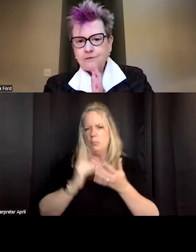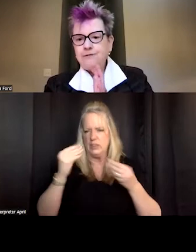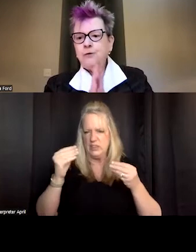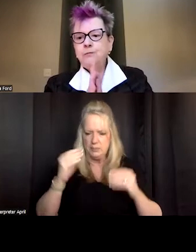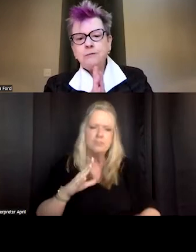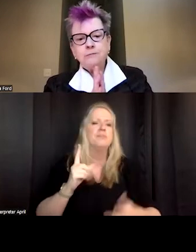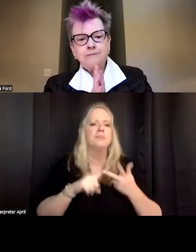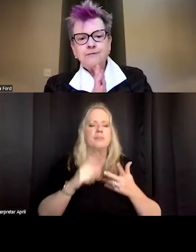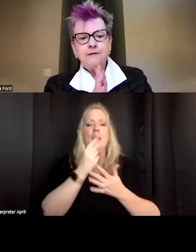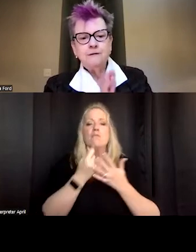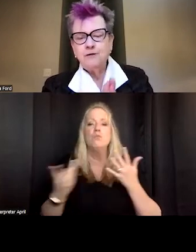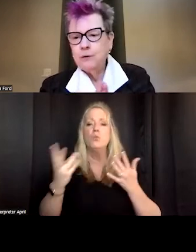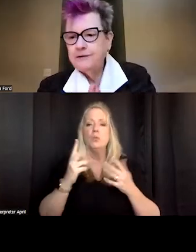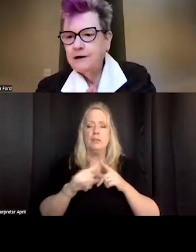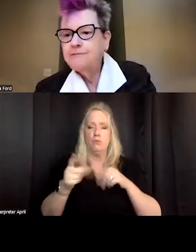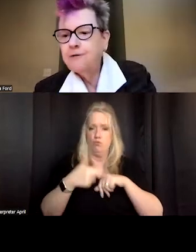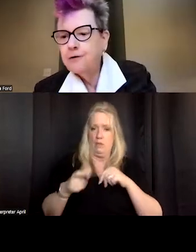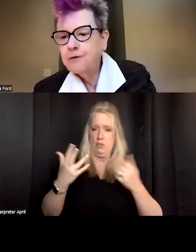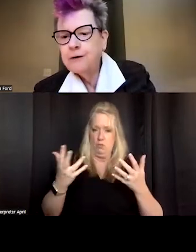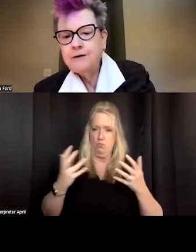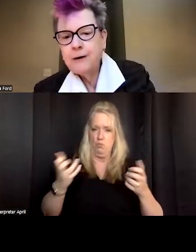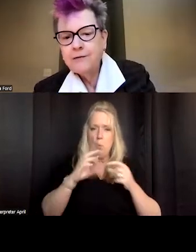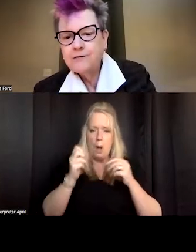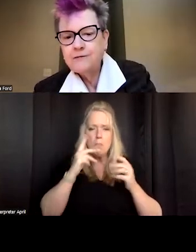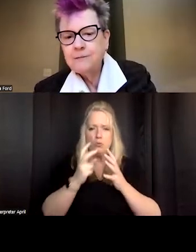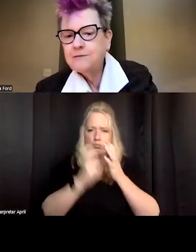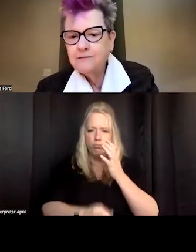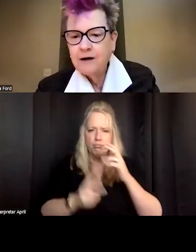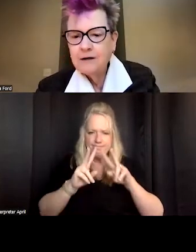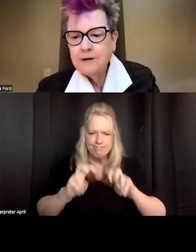A FEW REFERENCES IF YOU WANT TO DELVE FURTHER INTO HOW THE SYSTEM DEVELOPED.